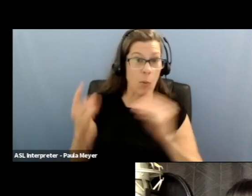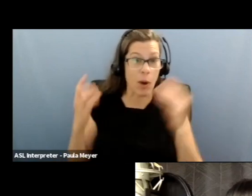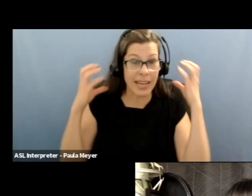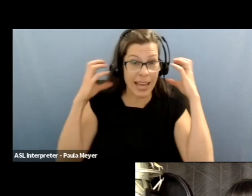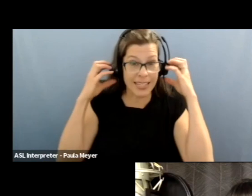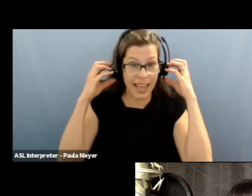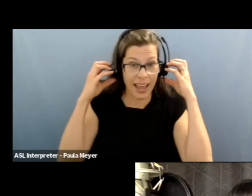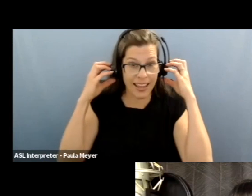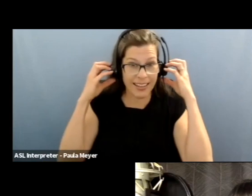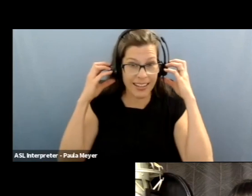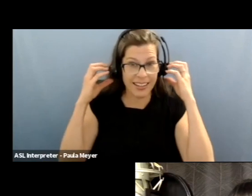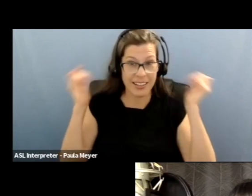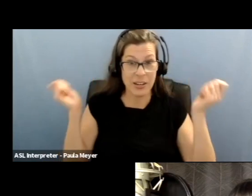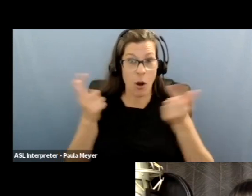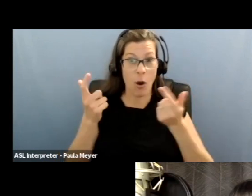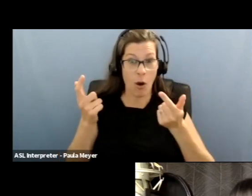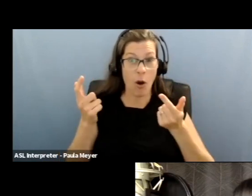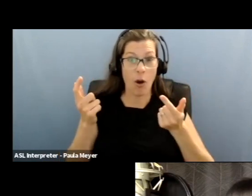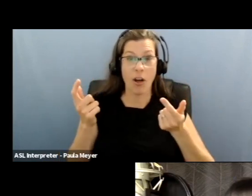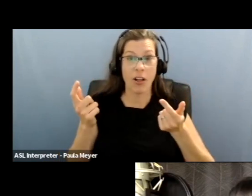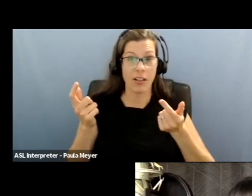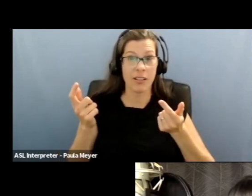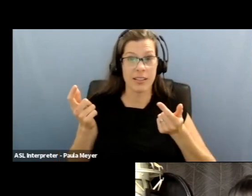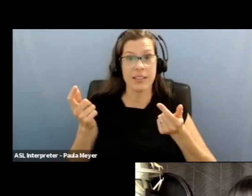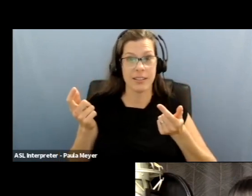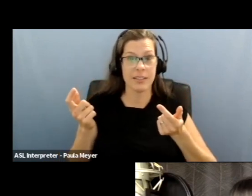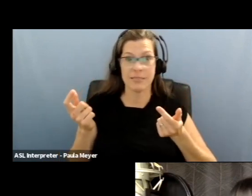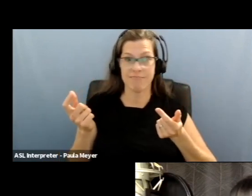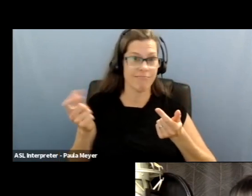And everybody then they don't have to say if they want the service or not, it's just there.